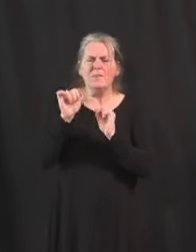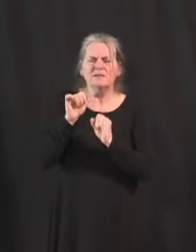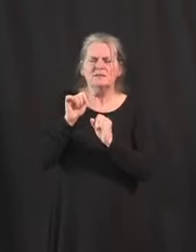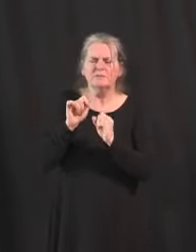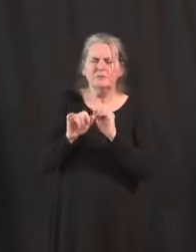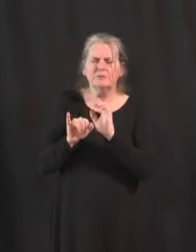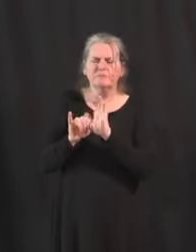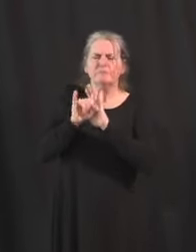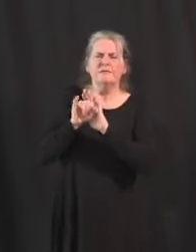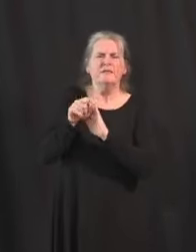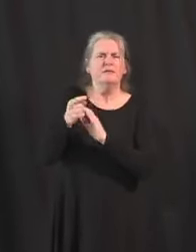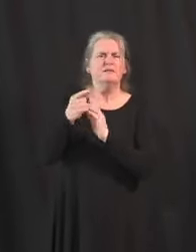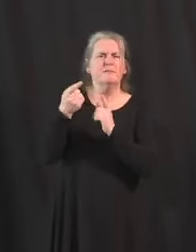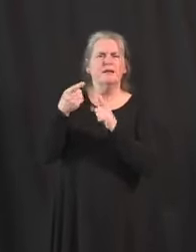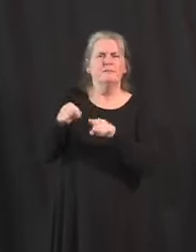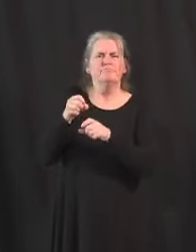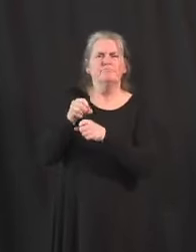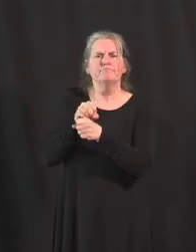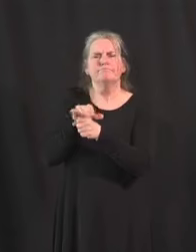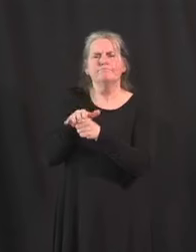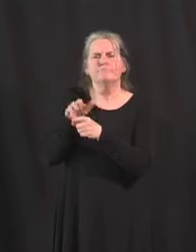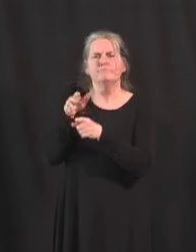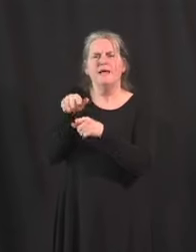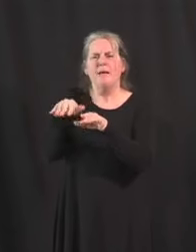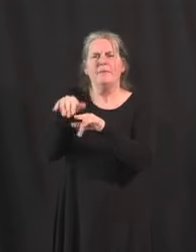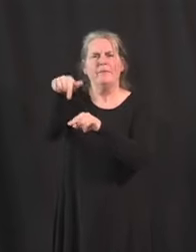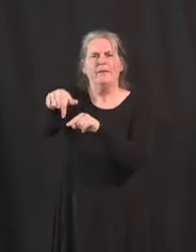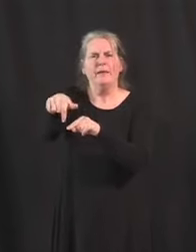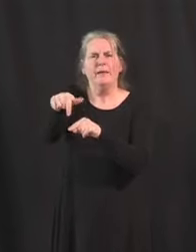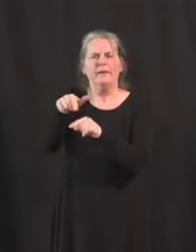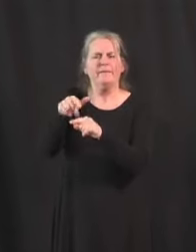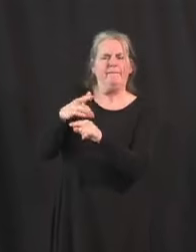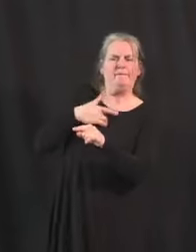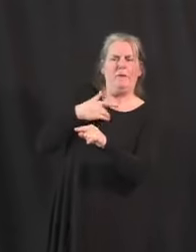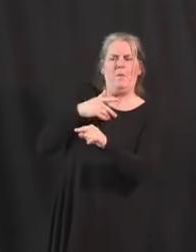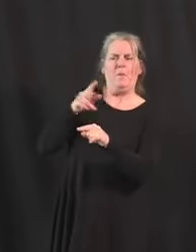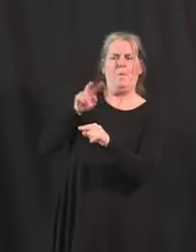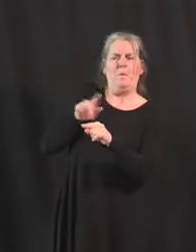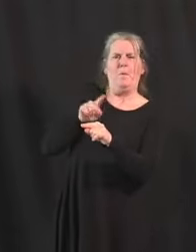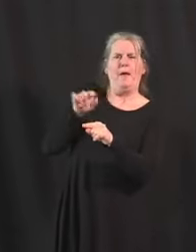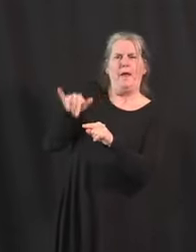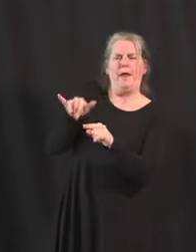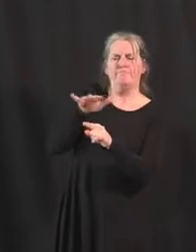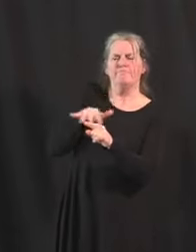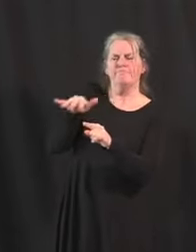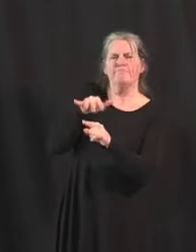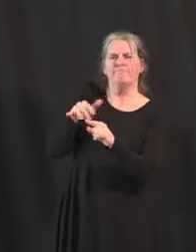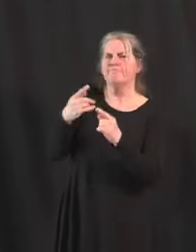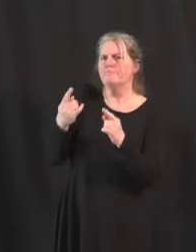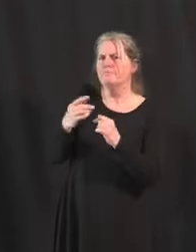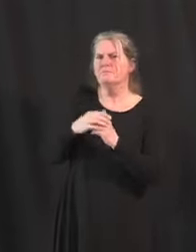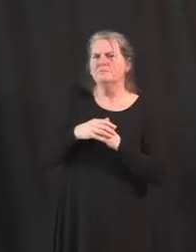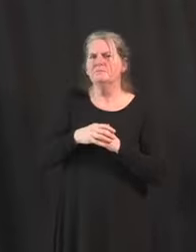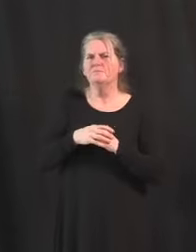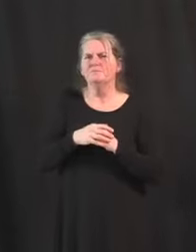OF COMMUNITY TRANSMISSION OR OTHER AREAS WHERE THE TRADITIONAL TESTING MAY HAVE